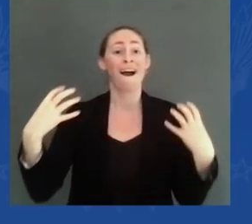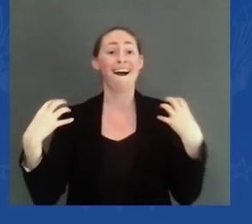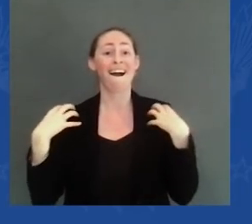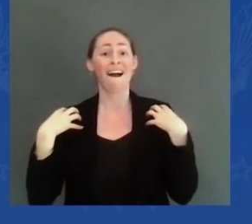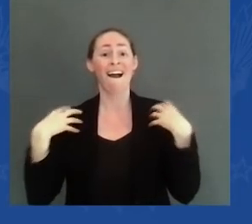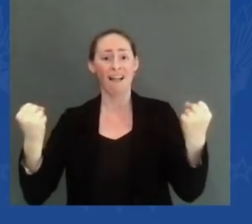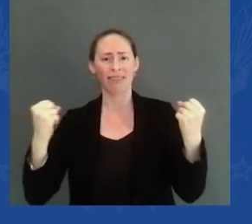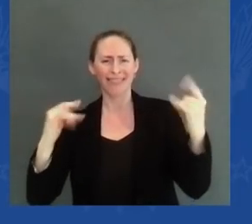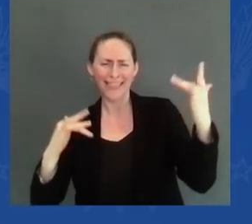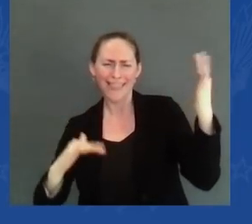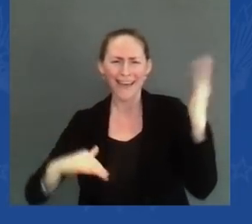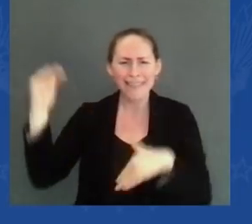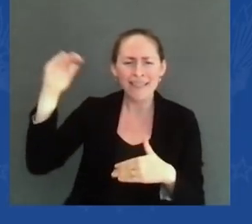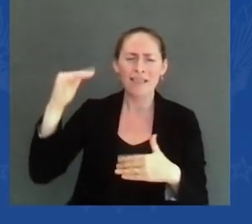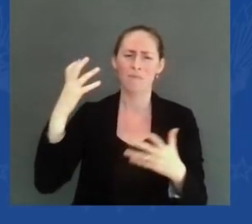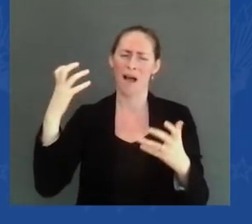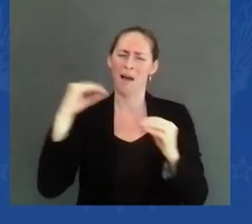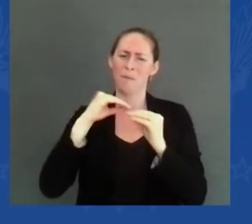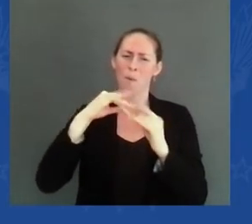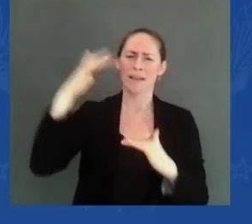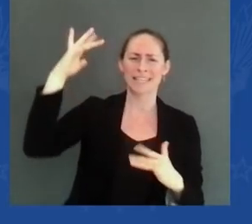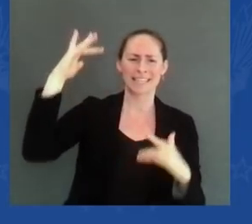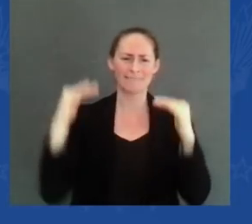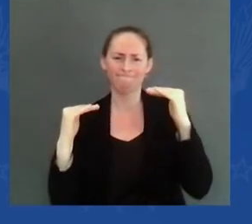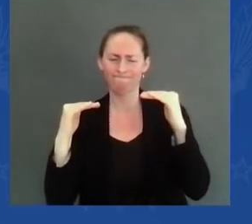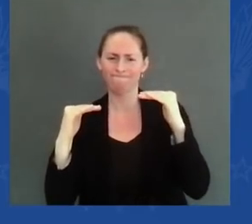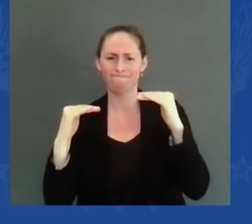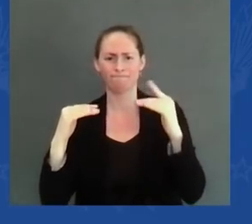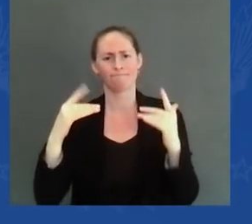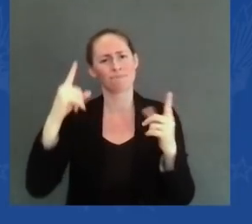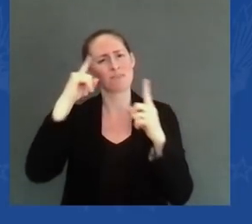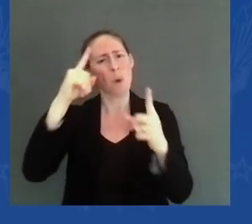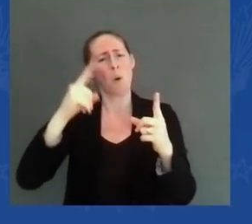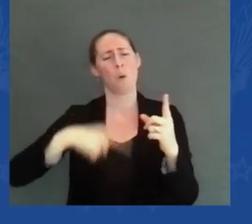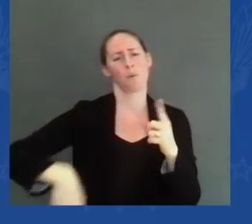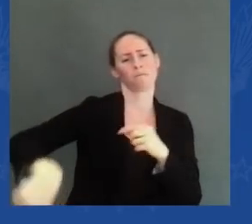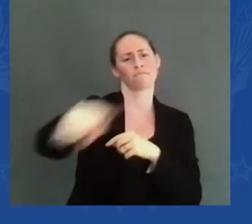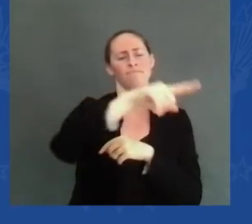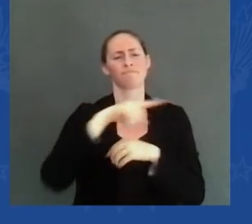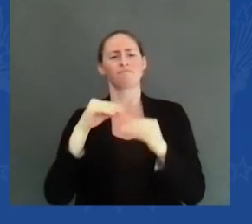United States of America. So without further ado, let me welcome the man